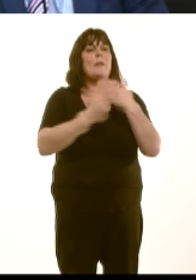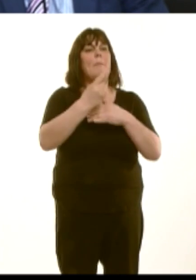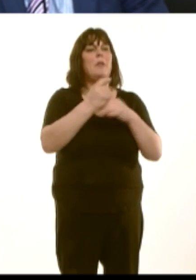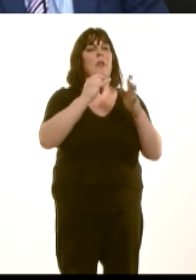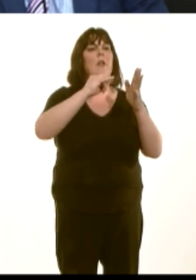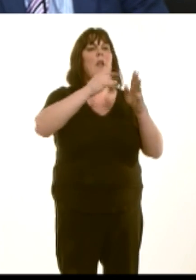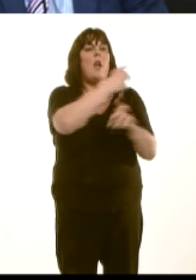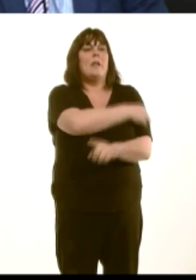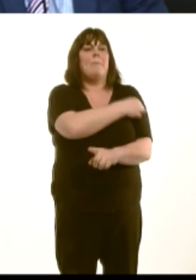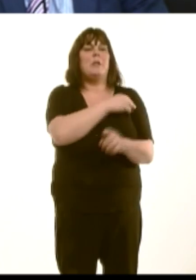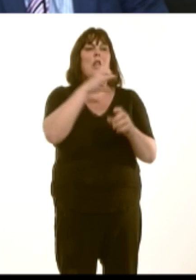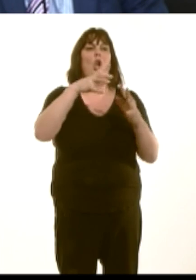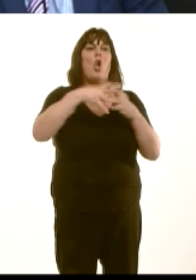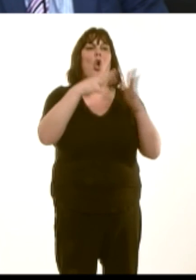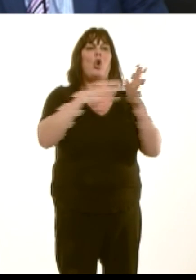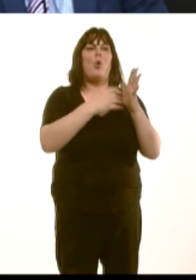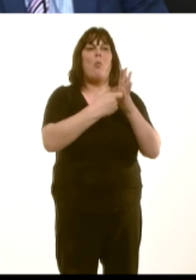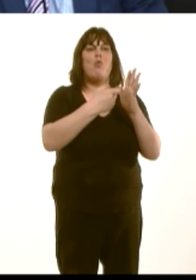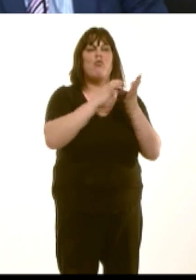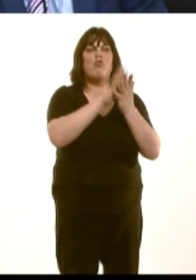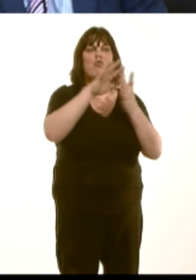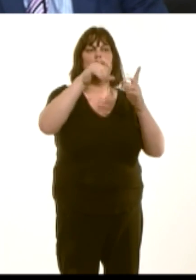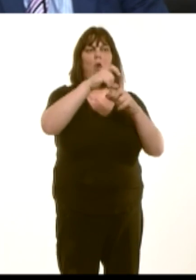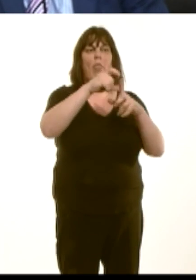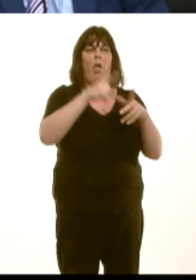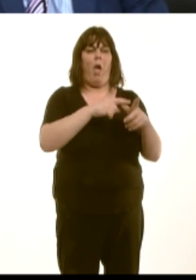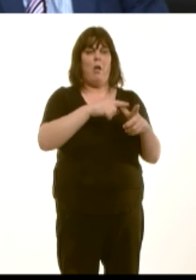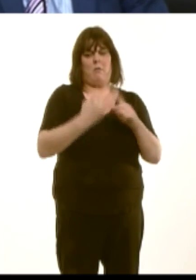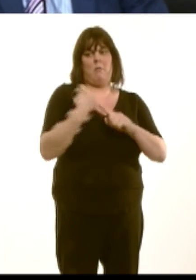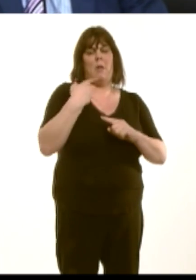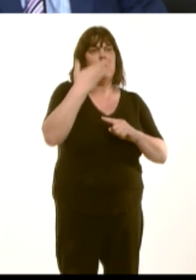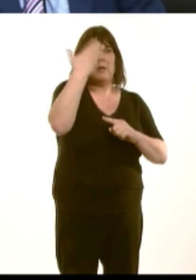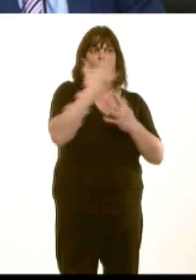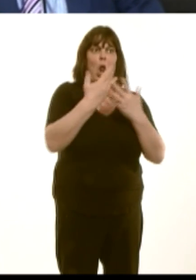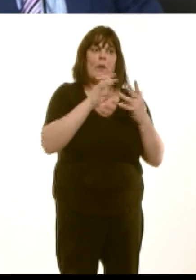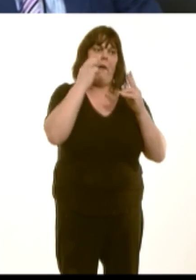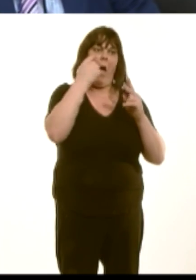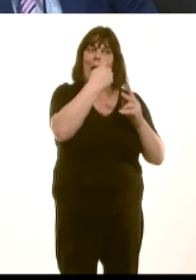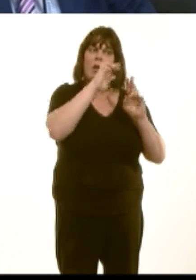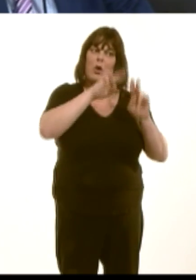summer, where there were cancellations and a more limited service than normal was available.